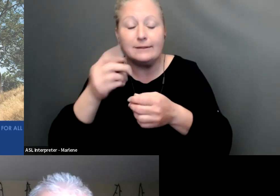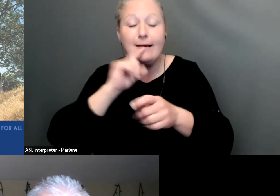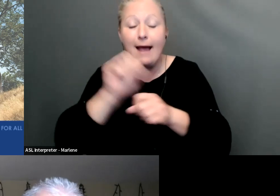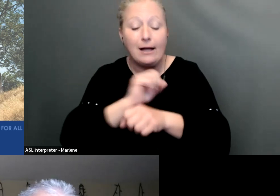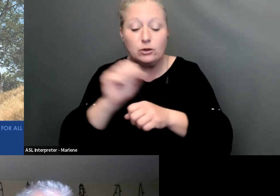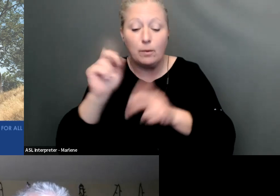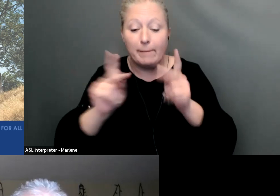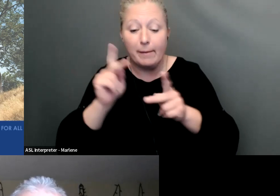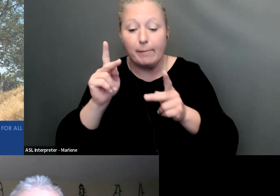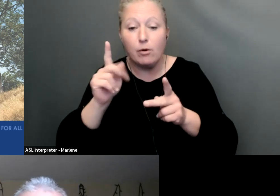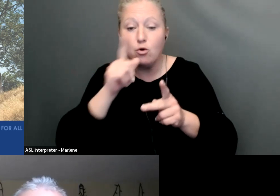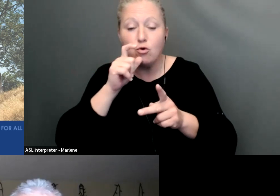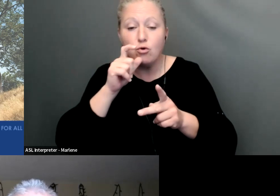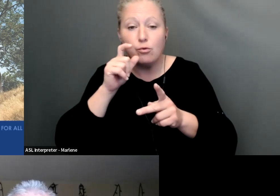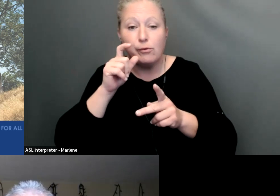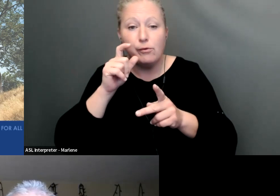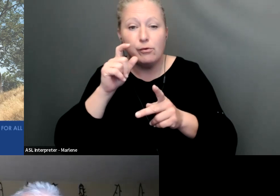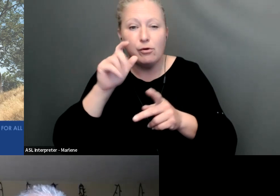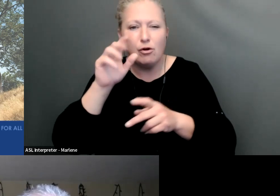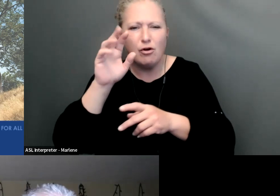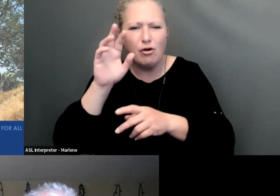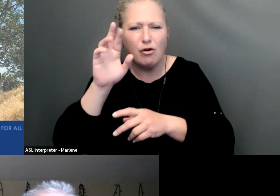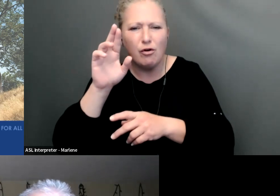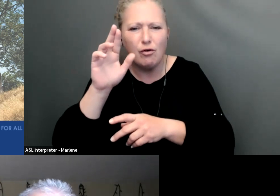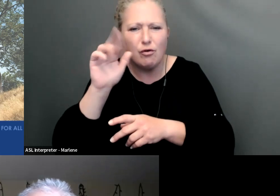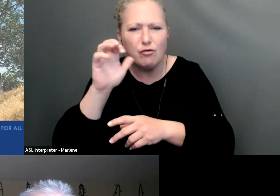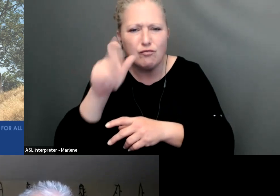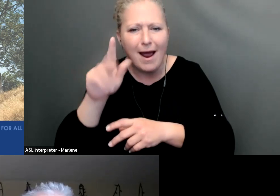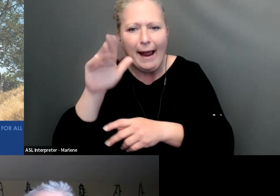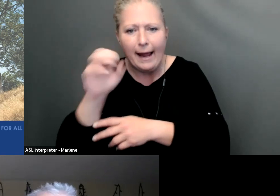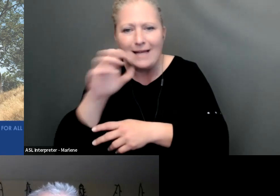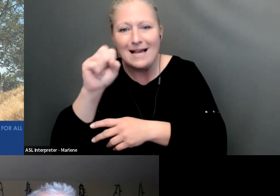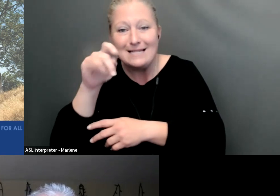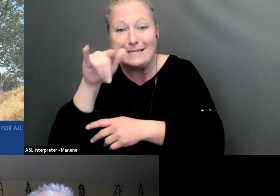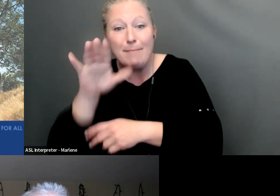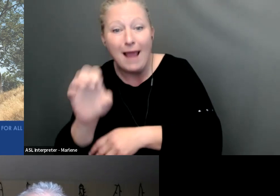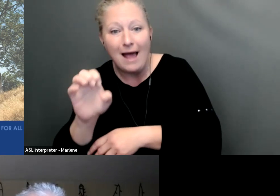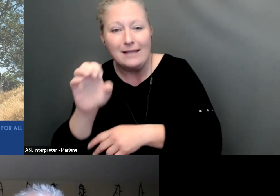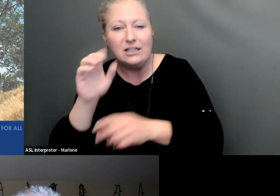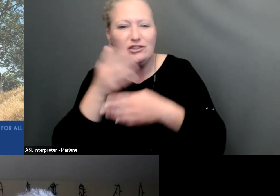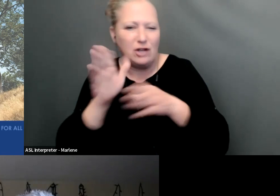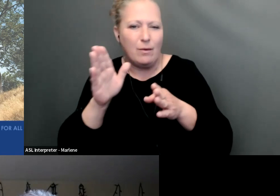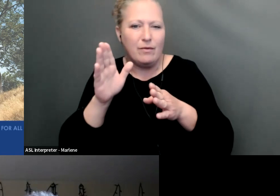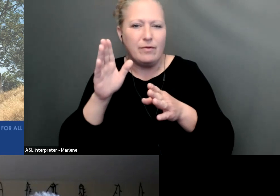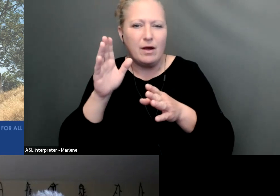people that rack case and splice it. Generally construction splicers which is what I am. To the